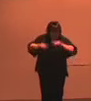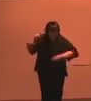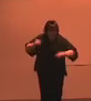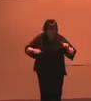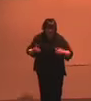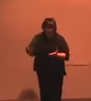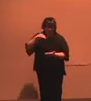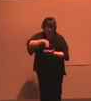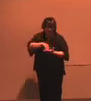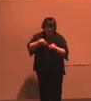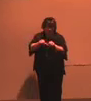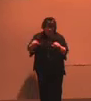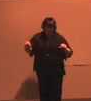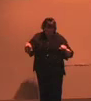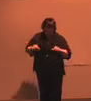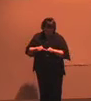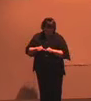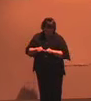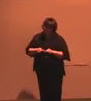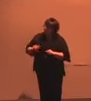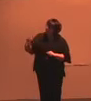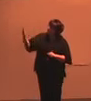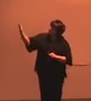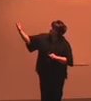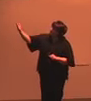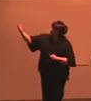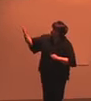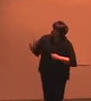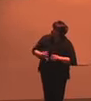So this area is inside but covered